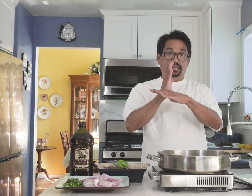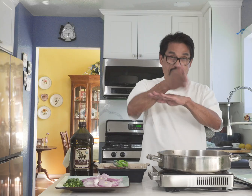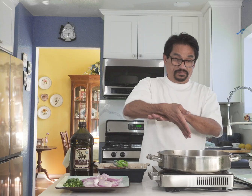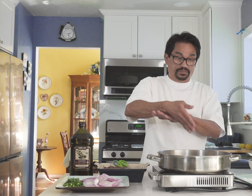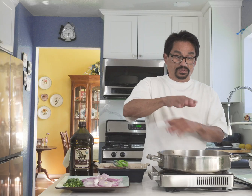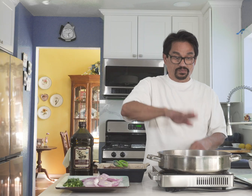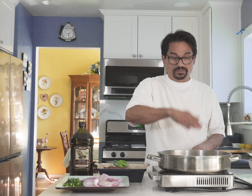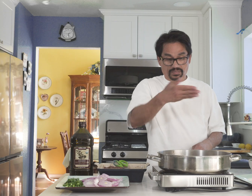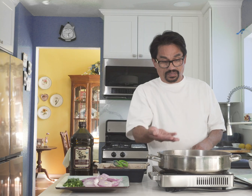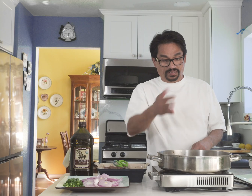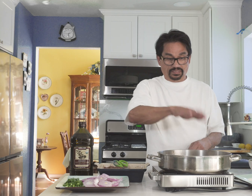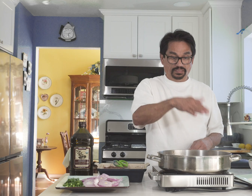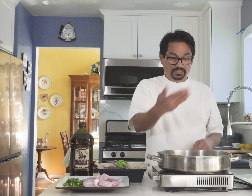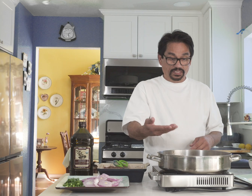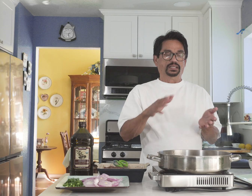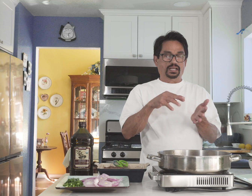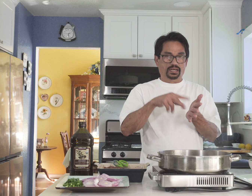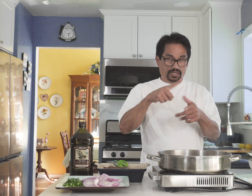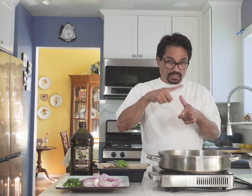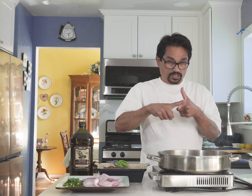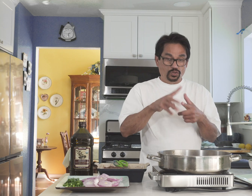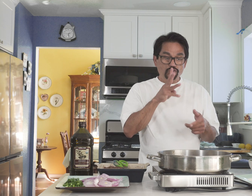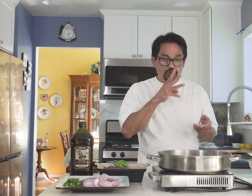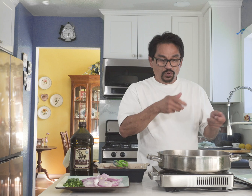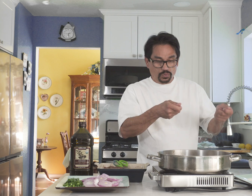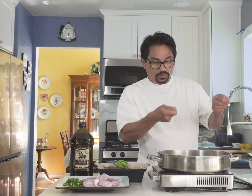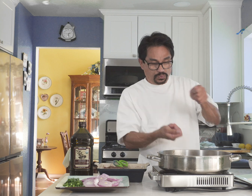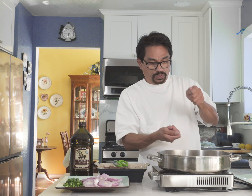After browning your meat, pour out the au jus in to a bowl and save